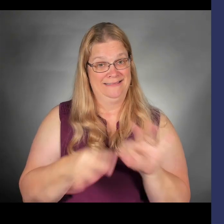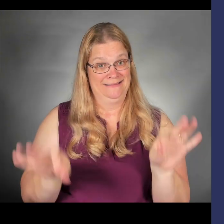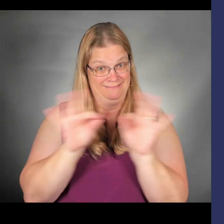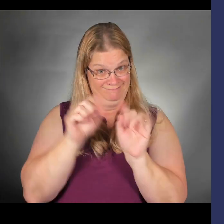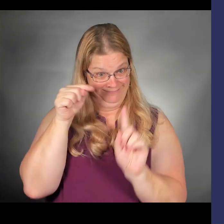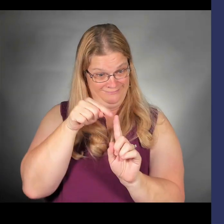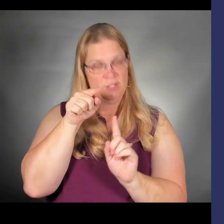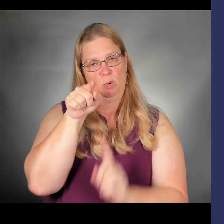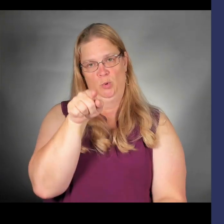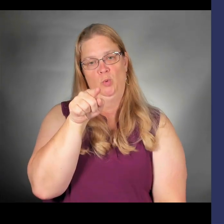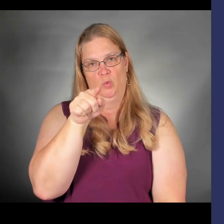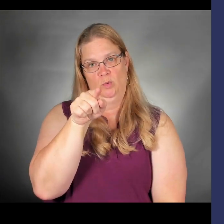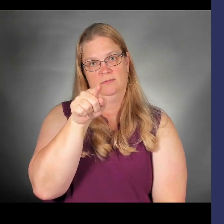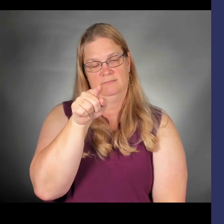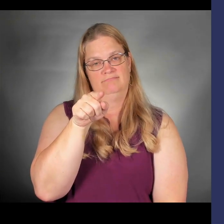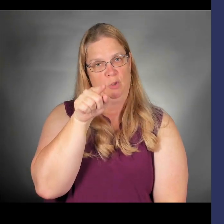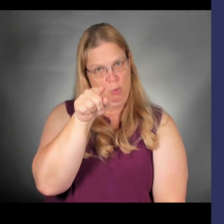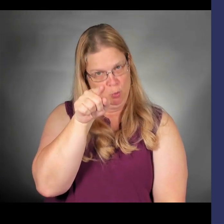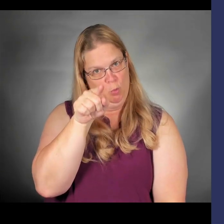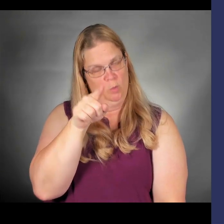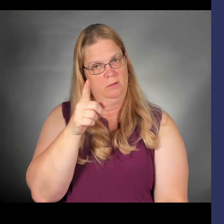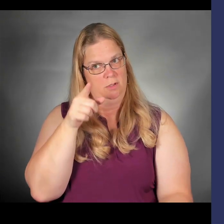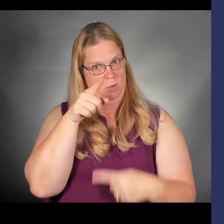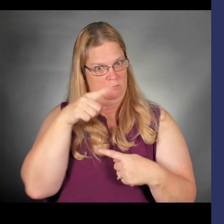Last but not least, most importantly, is YOU.